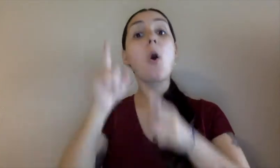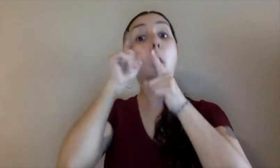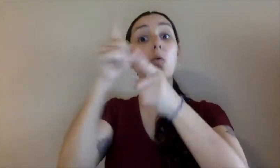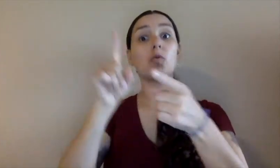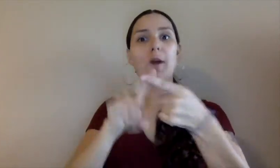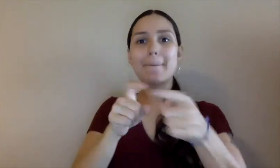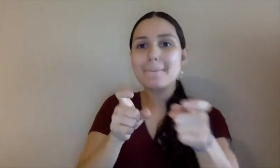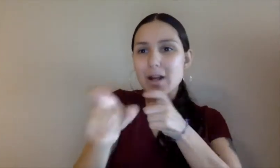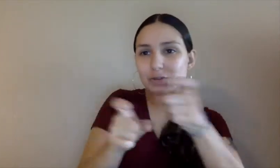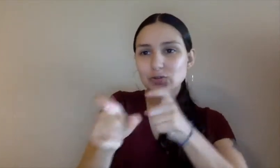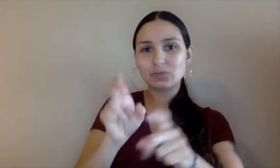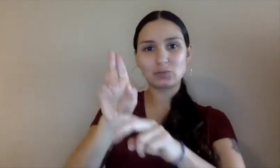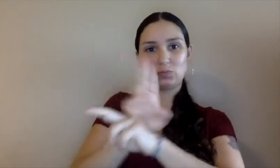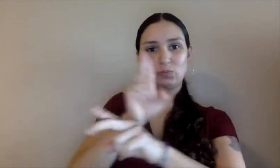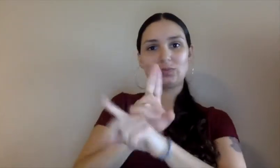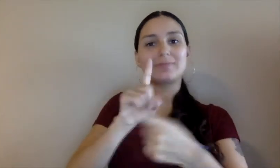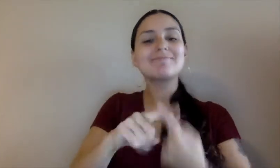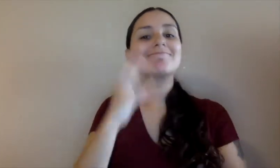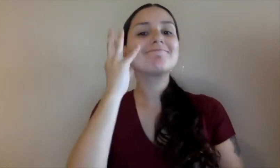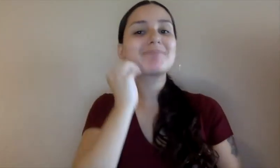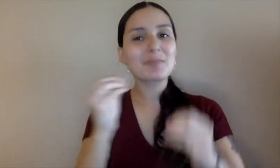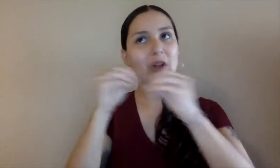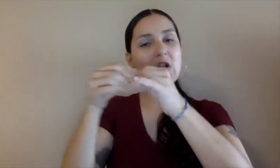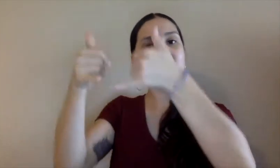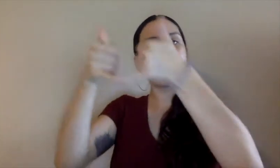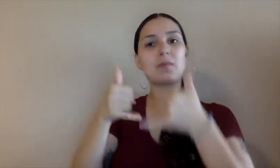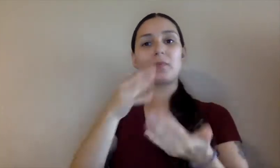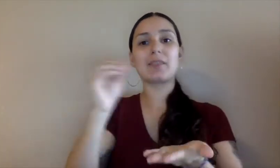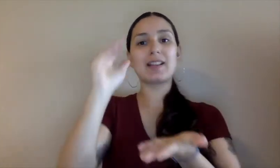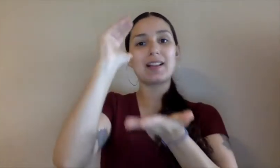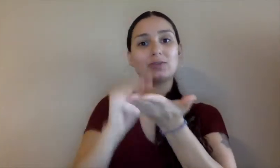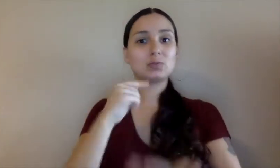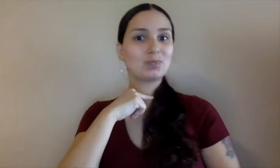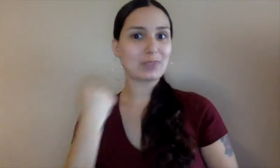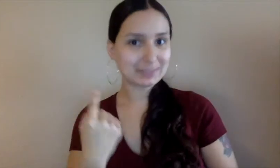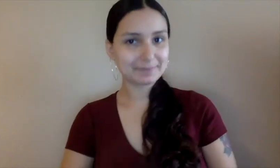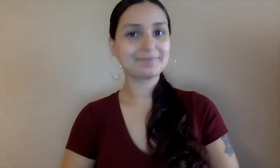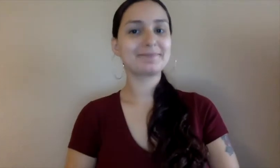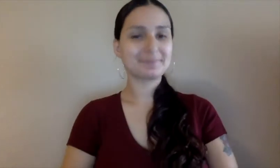The goal is to manage the use to experience more rewards and fewer risks.